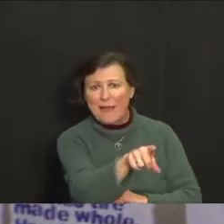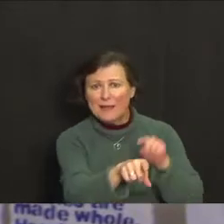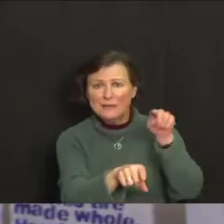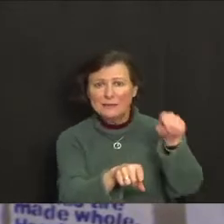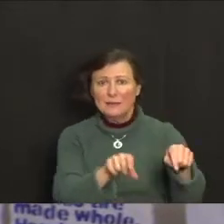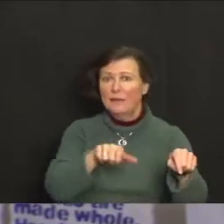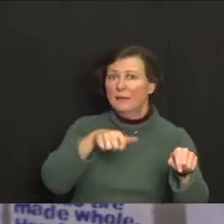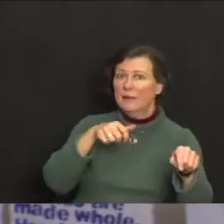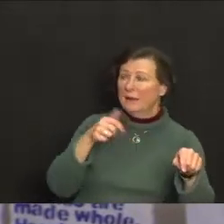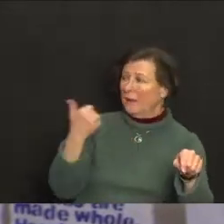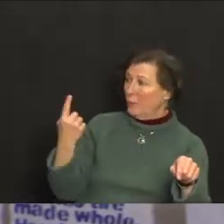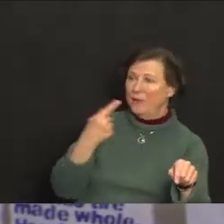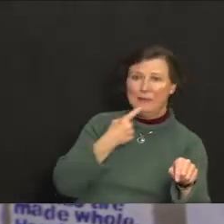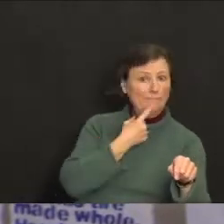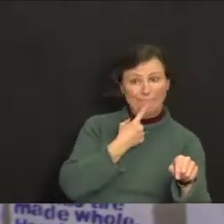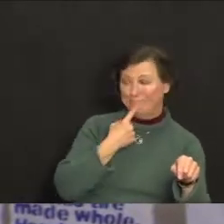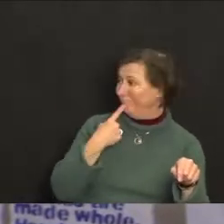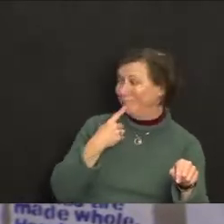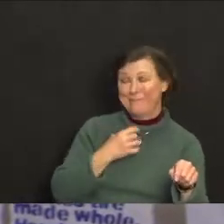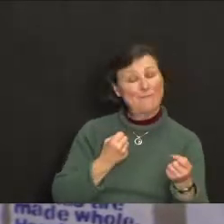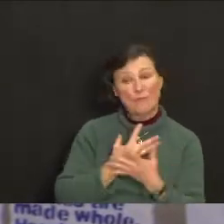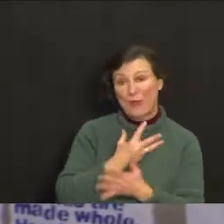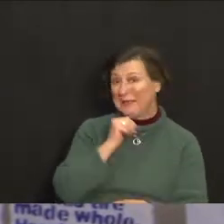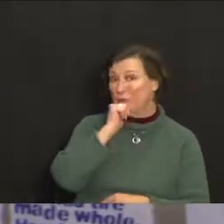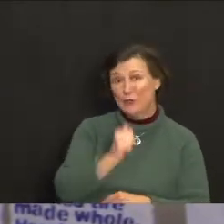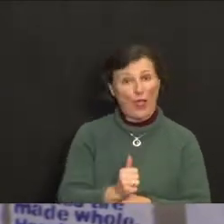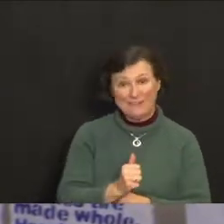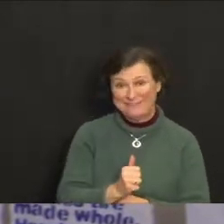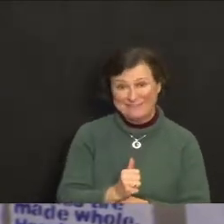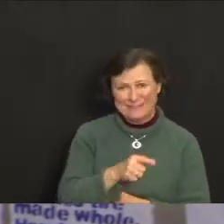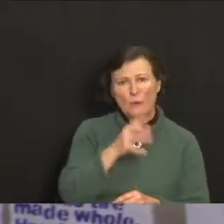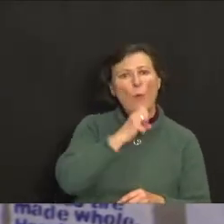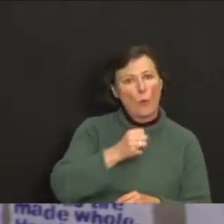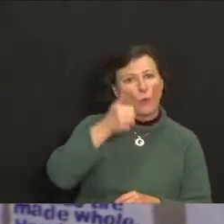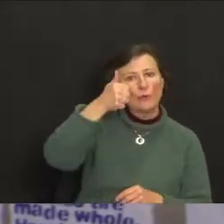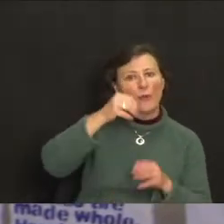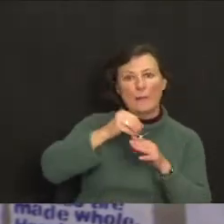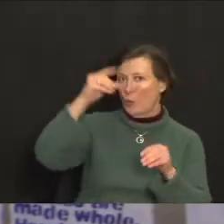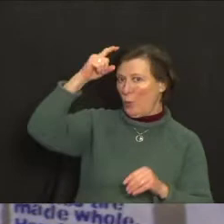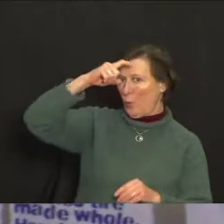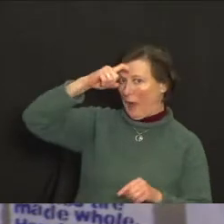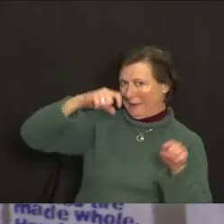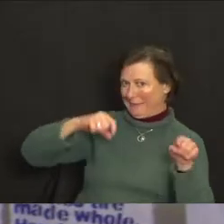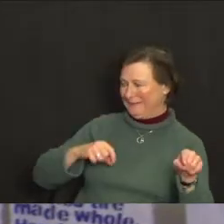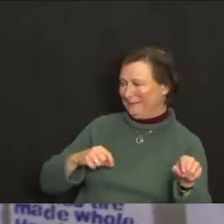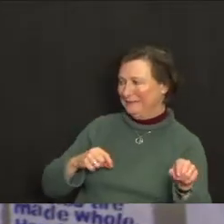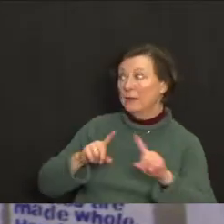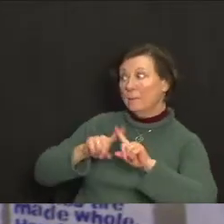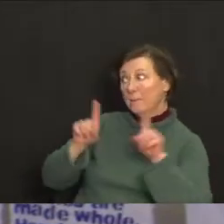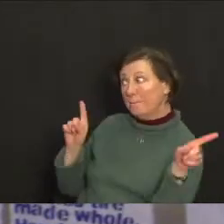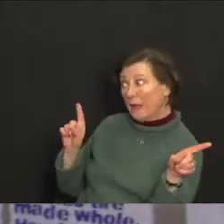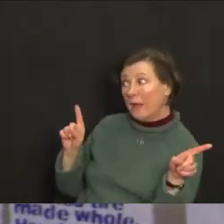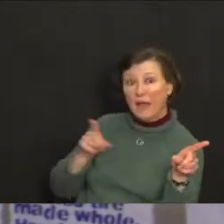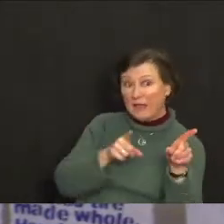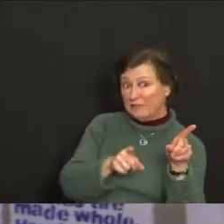"I'm afraid not," said the other chameleon, who was older and wiser, but he added, "Why